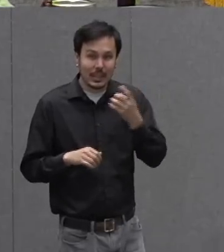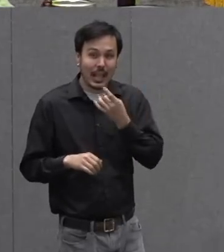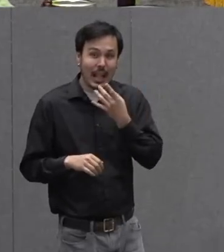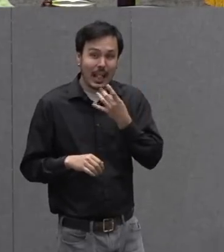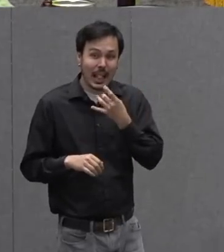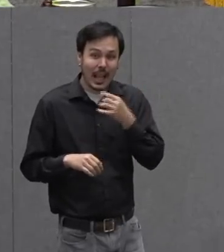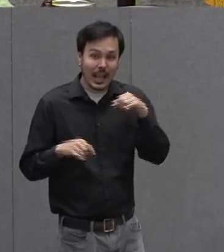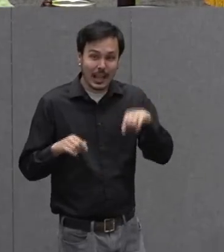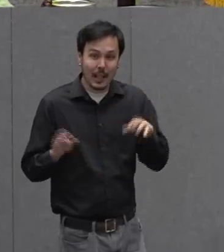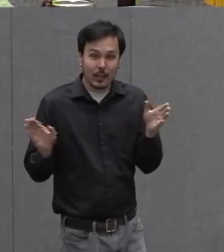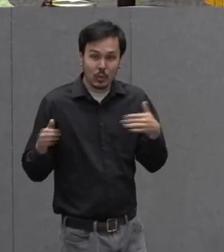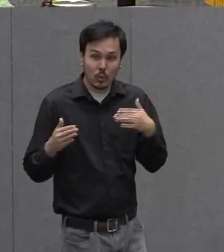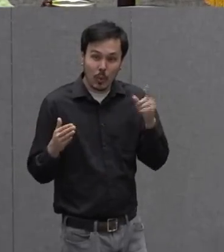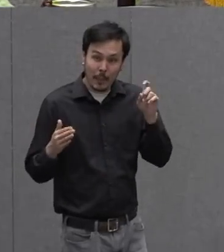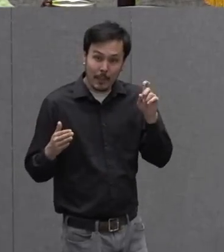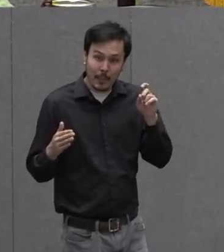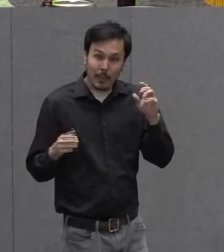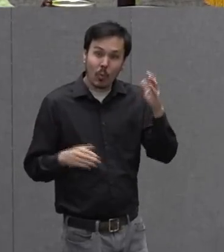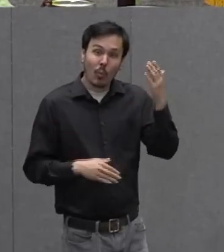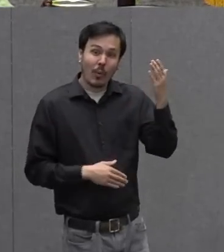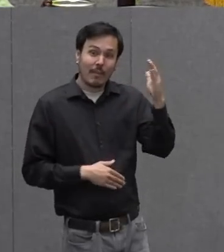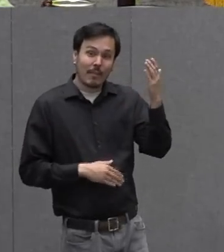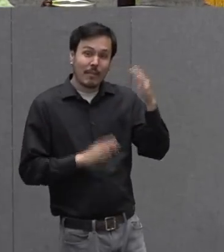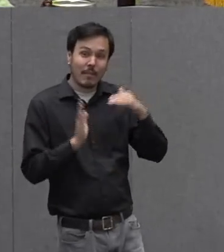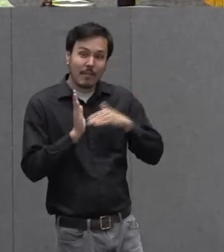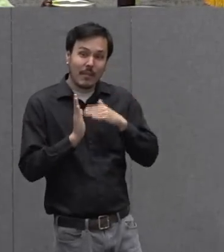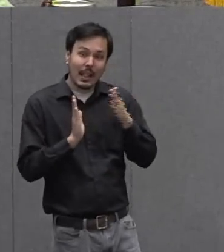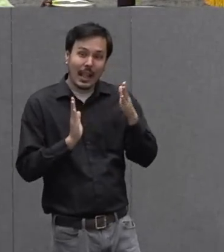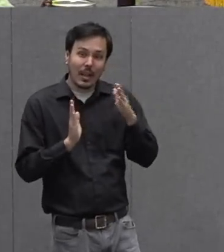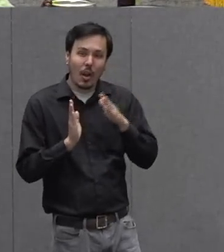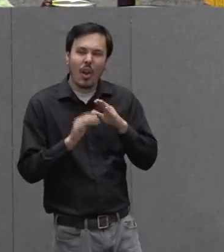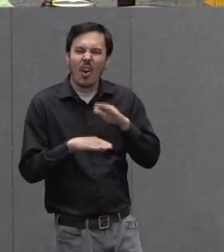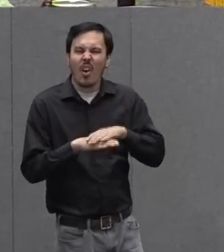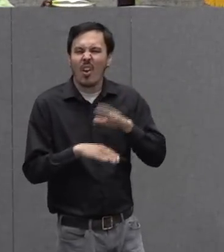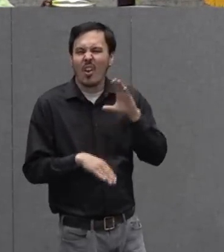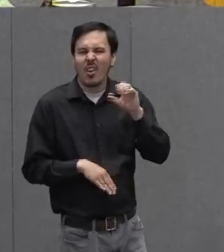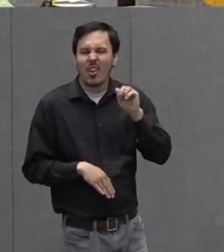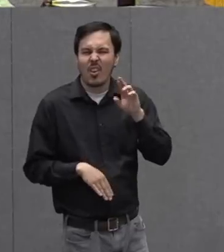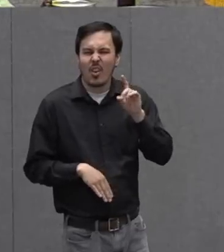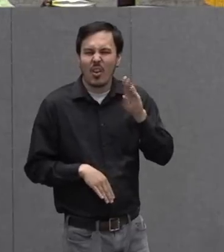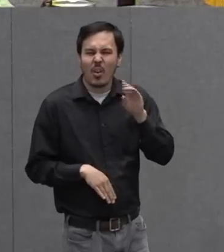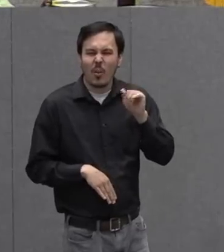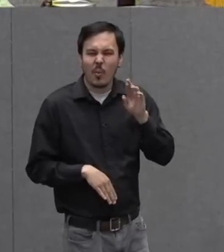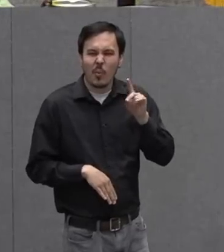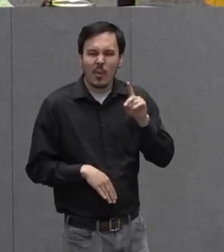being reflected on the cardboard? It's kind of hard to see, but let me try.